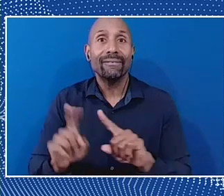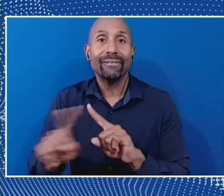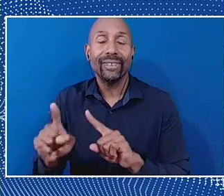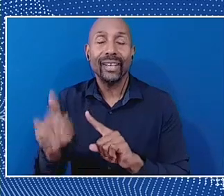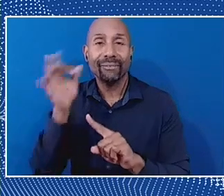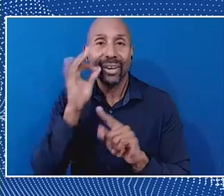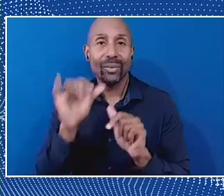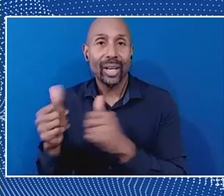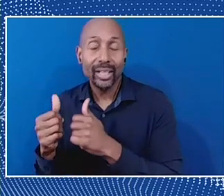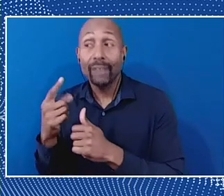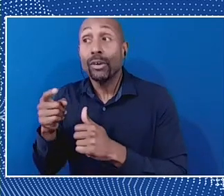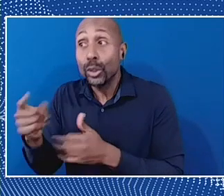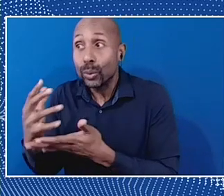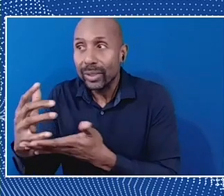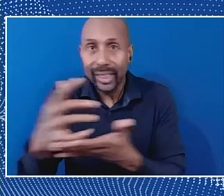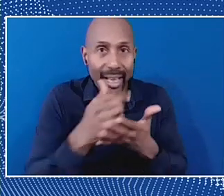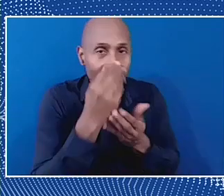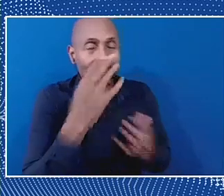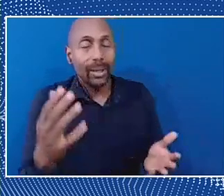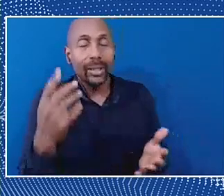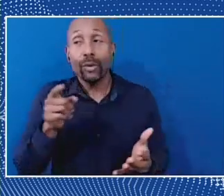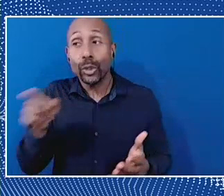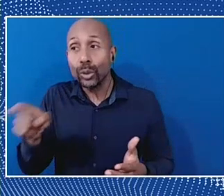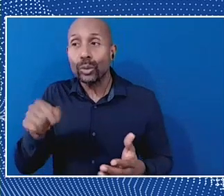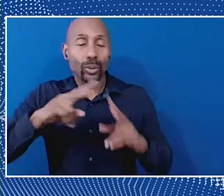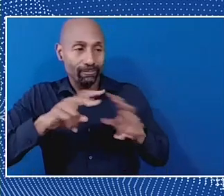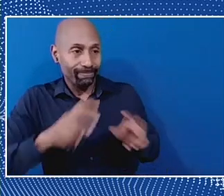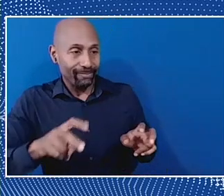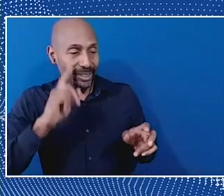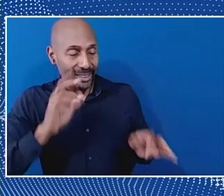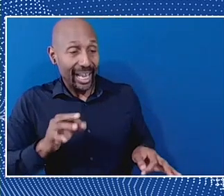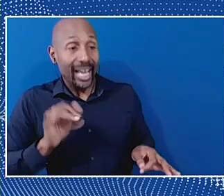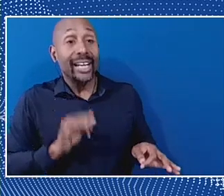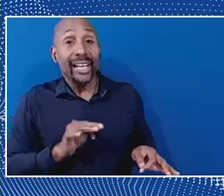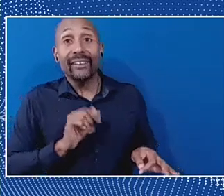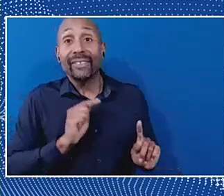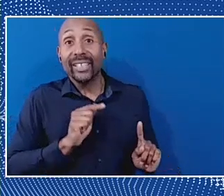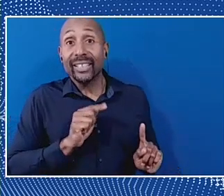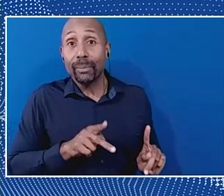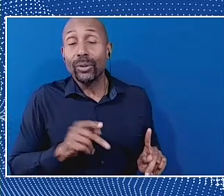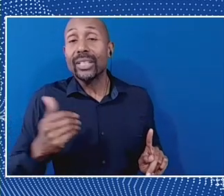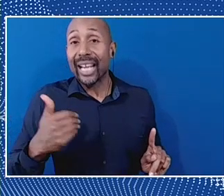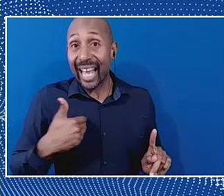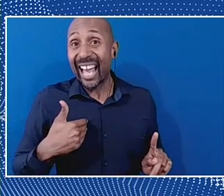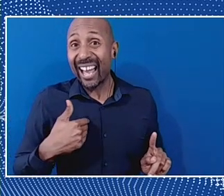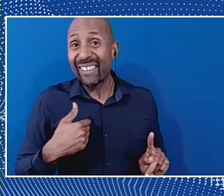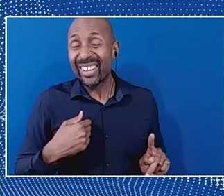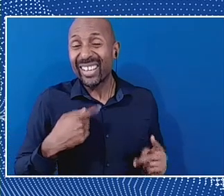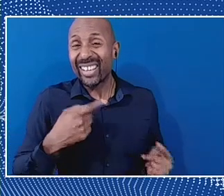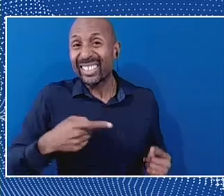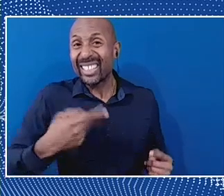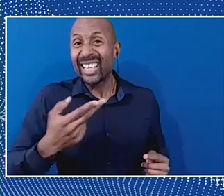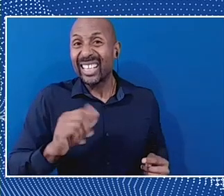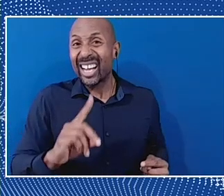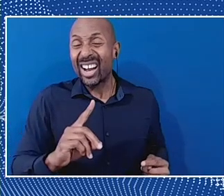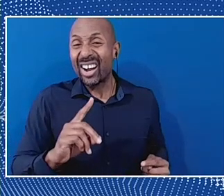then to assess if someone has a hardship without making them apply. And again, this is not about the substance